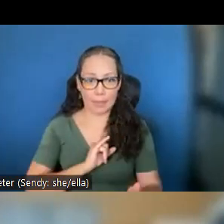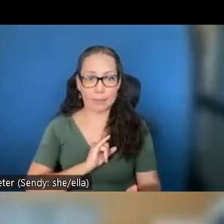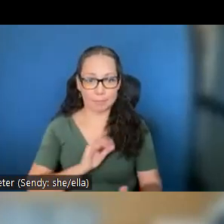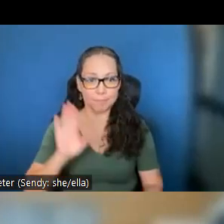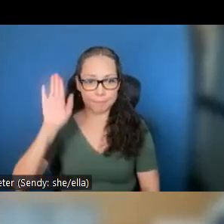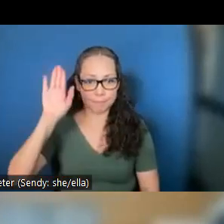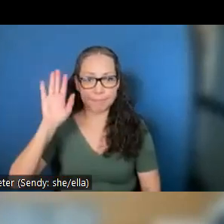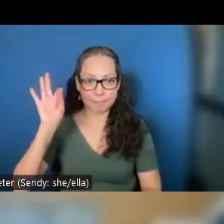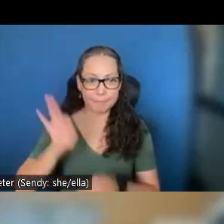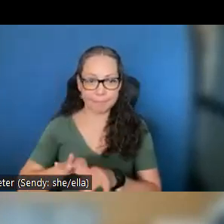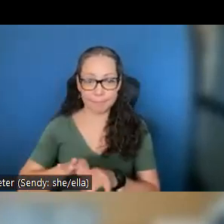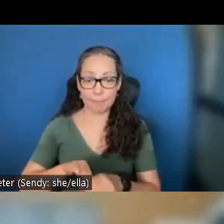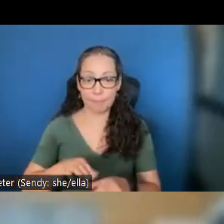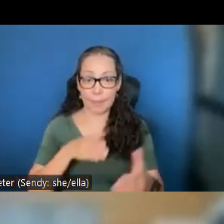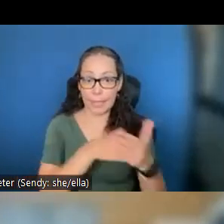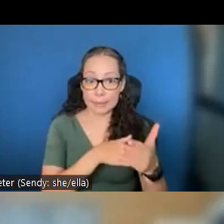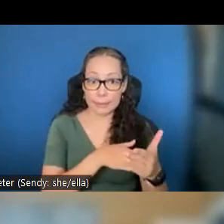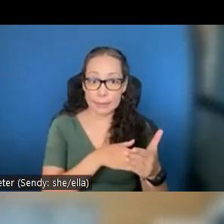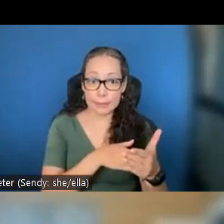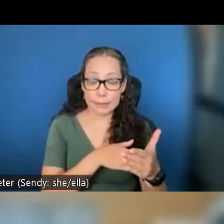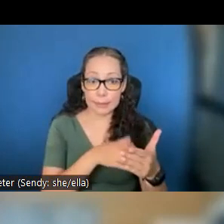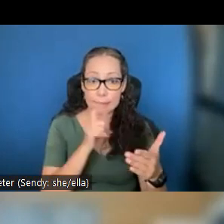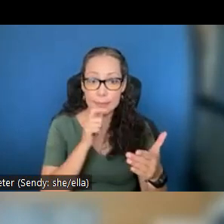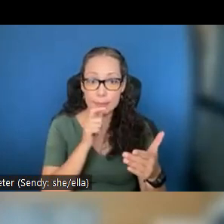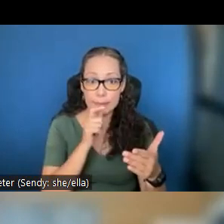opposed hey motion